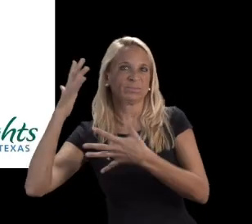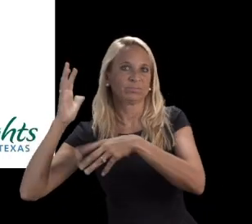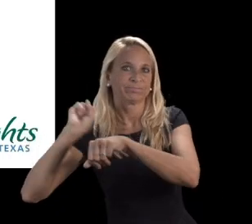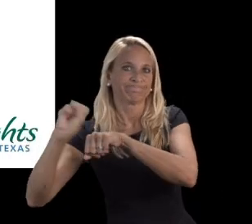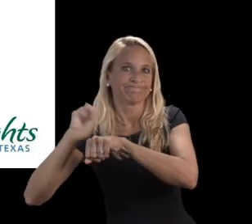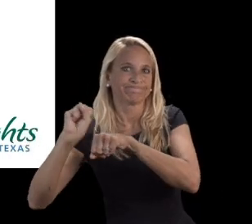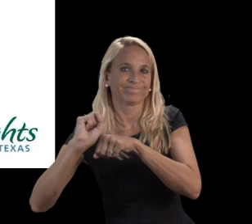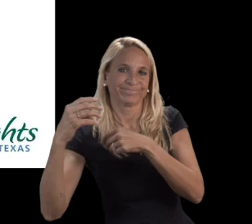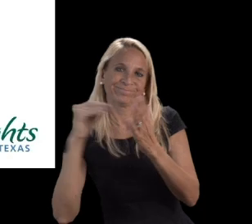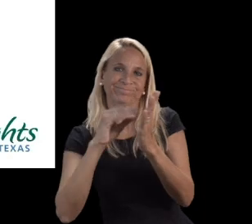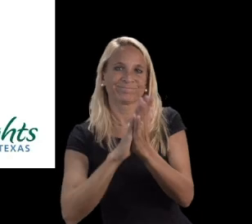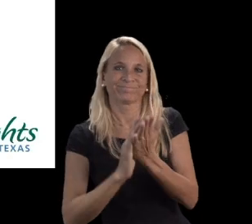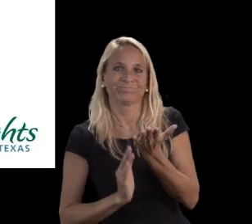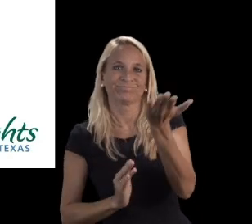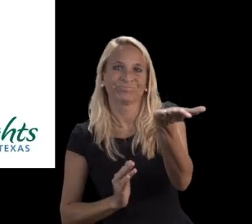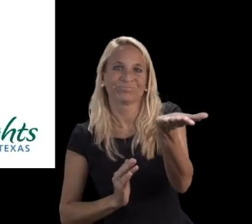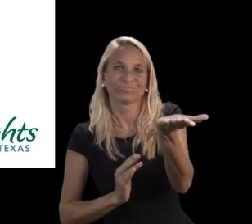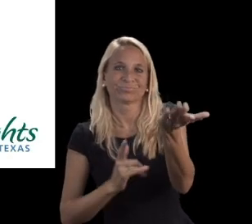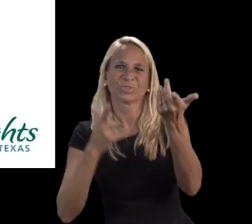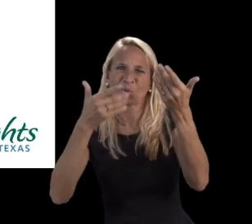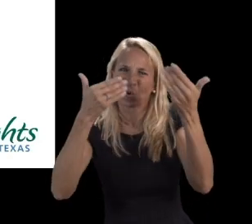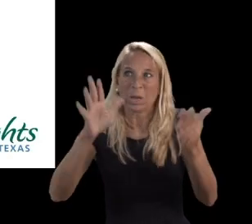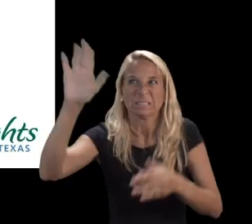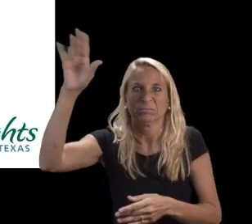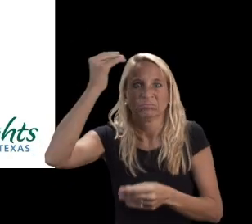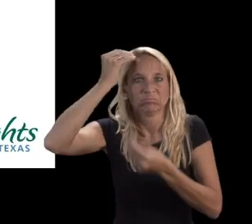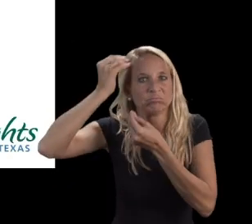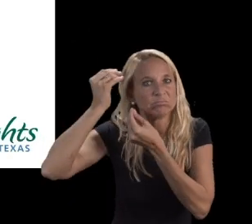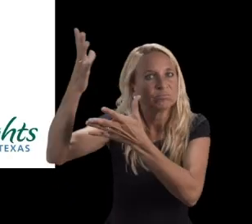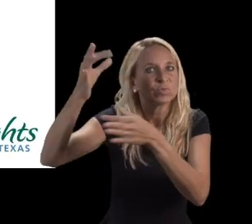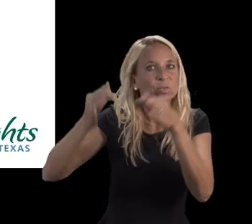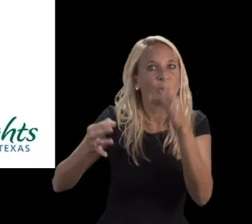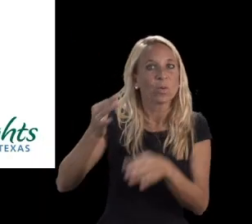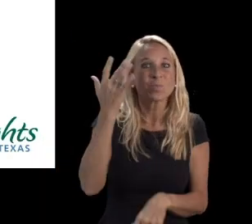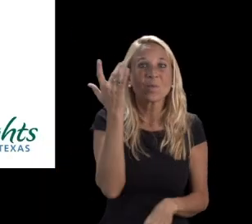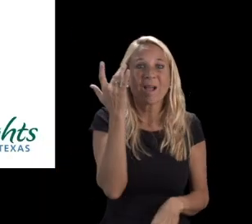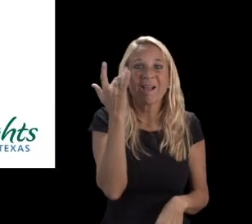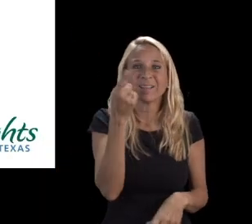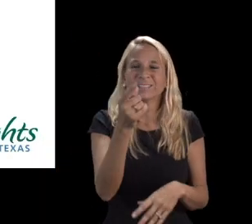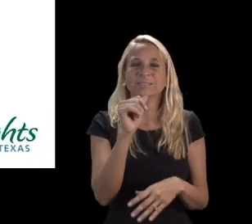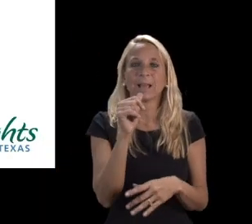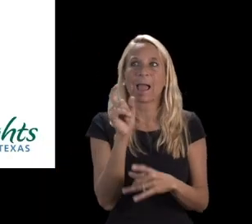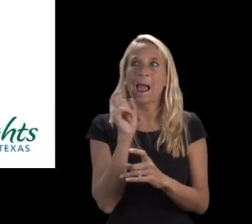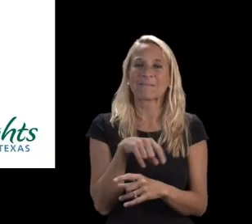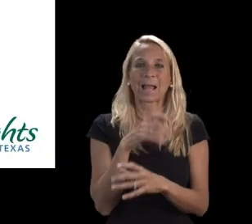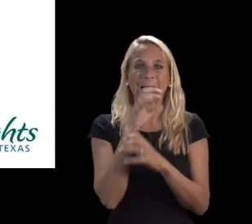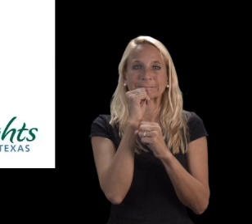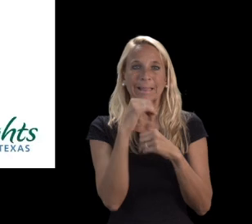working on giving you that documentation, absolutely mention that, because you're not limited to